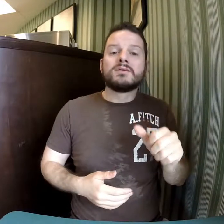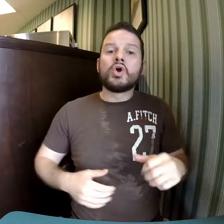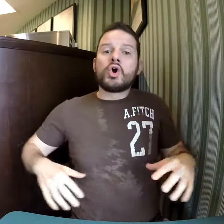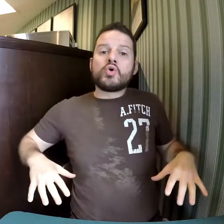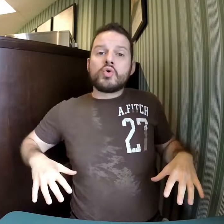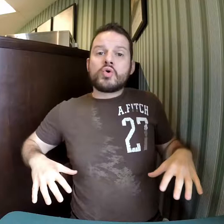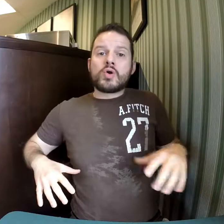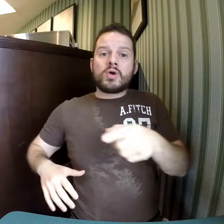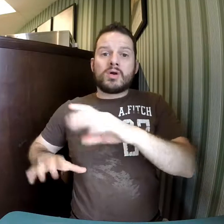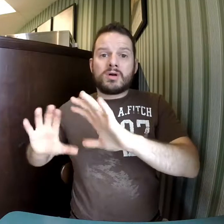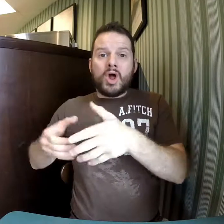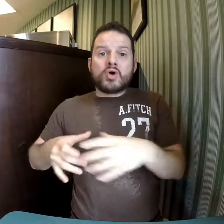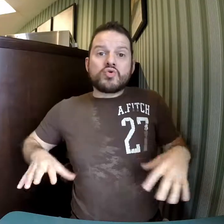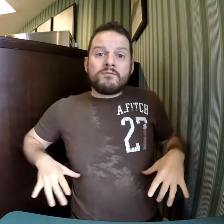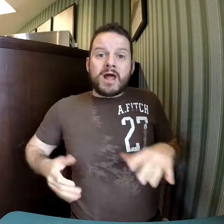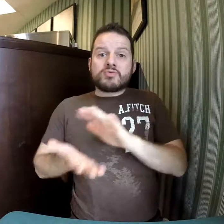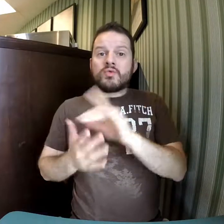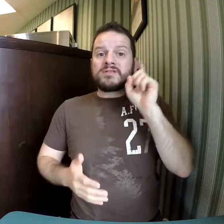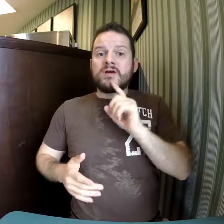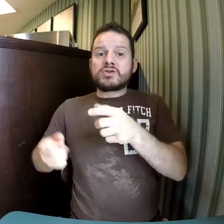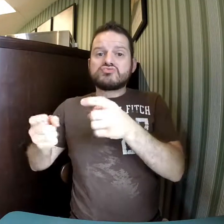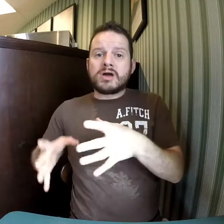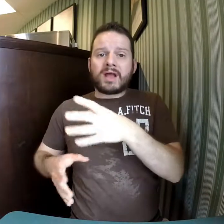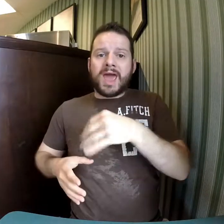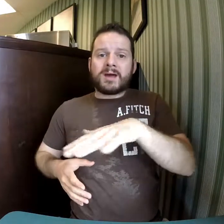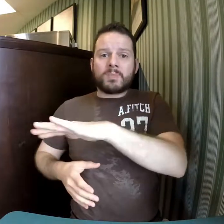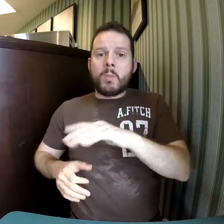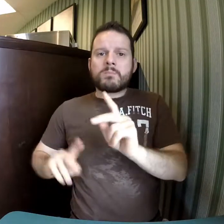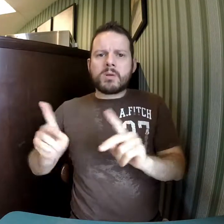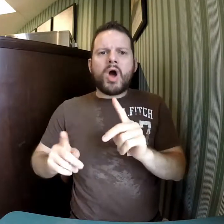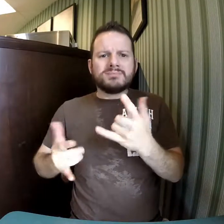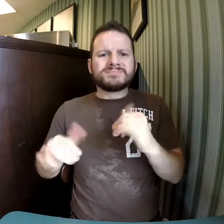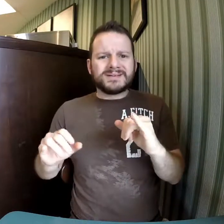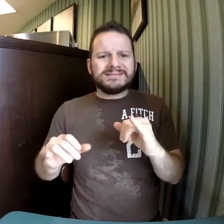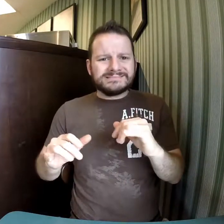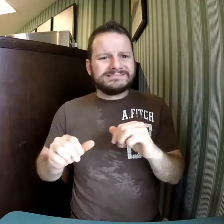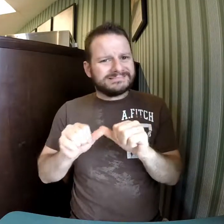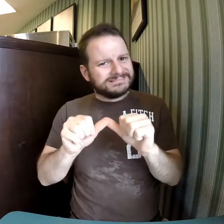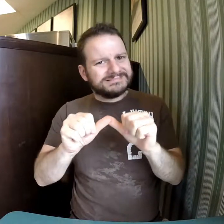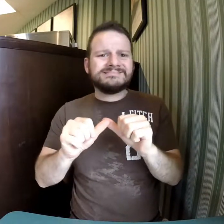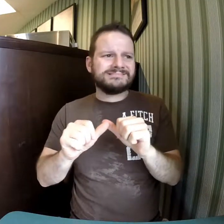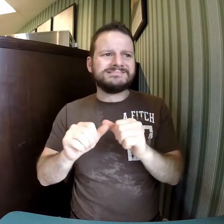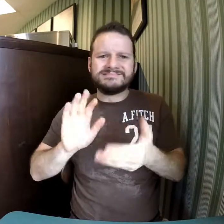The director of Newfoundland School for the Deaf and its staff members were persistently